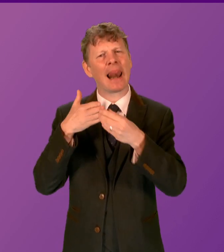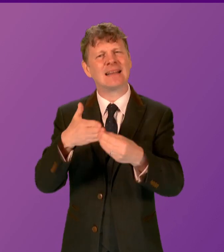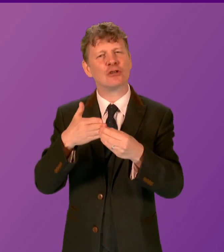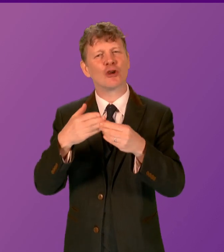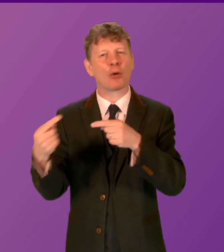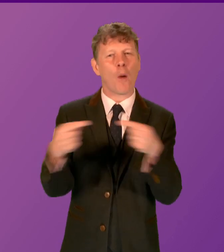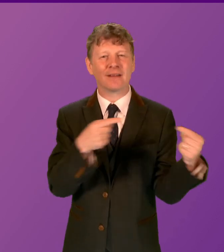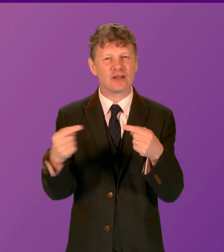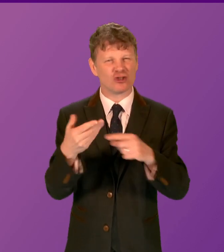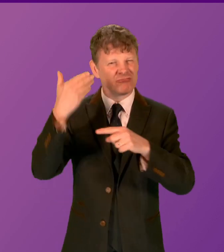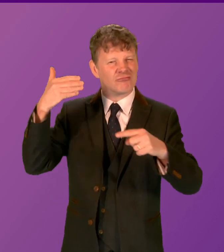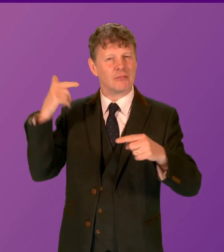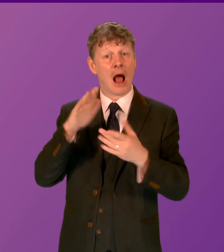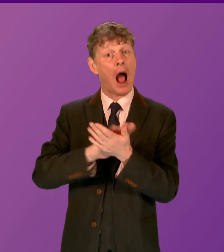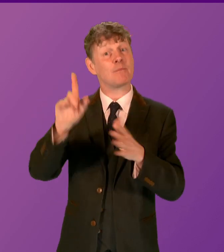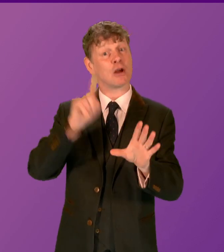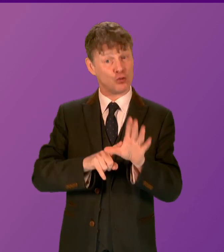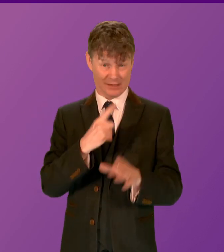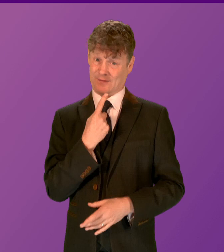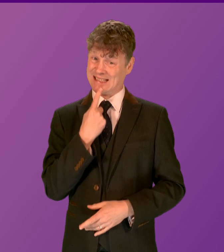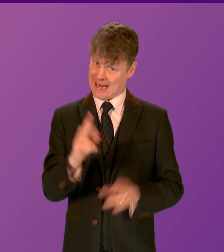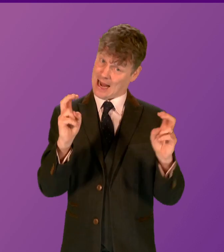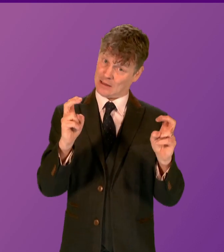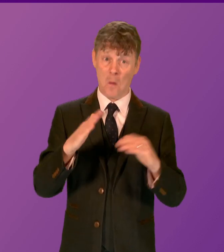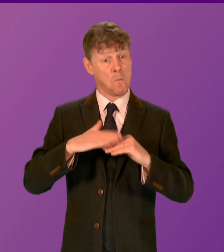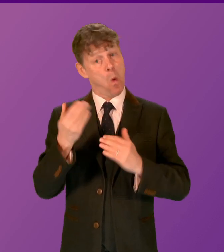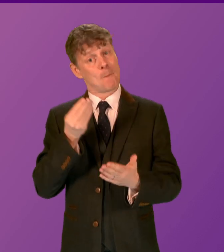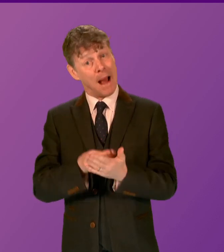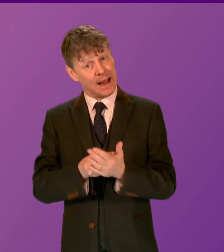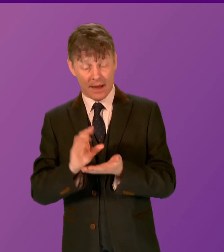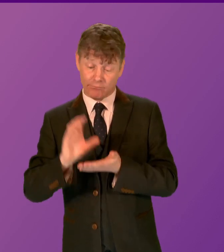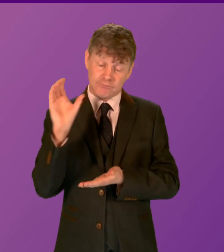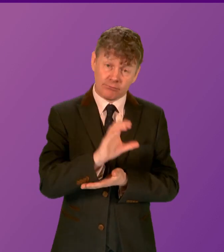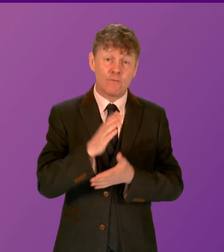“if there’s more money we can give to alcohol and drugs in particular, then that